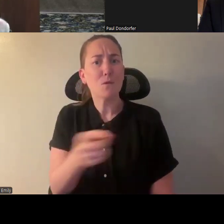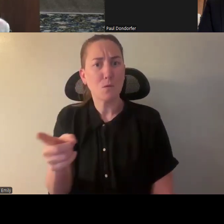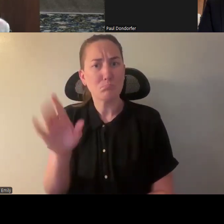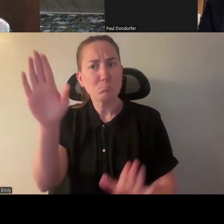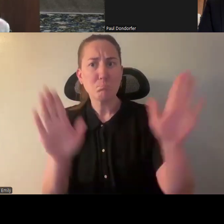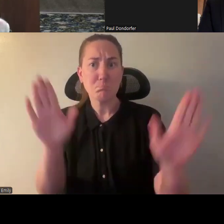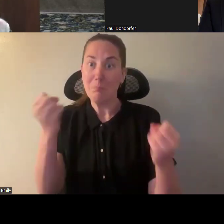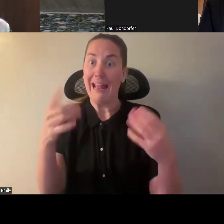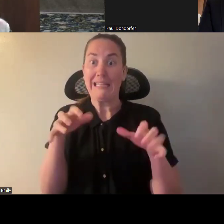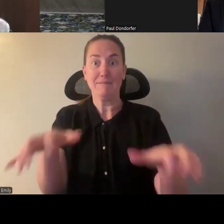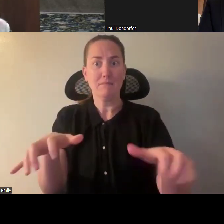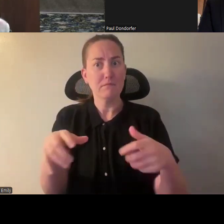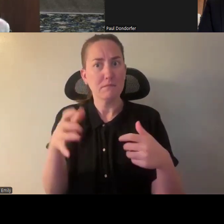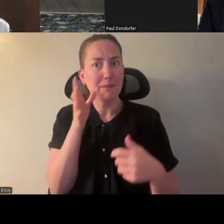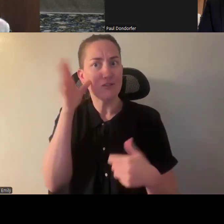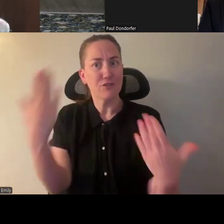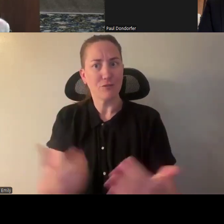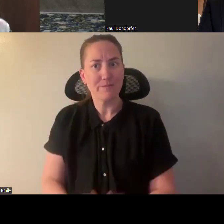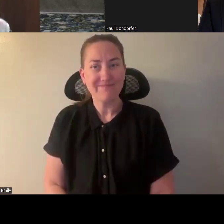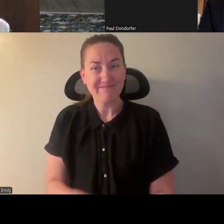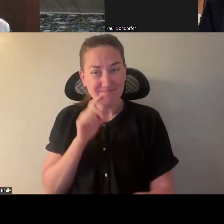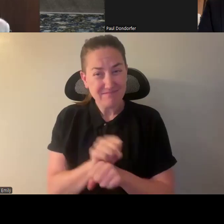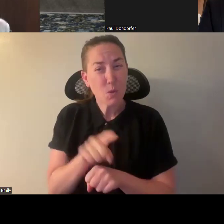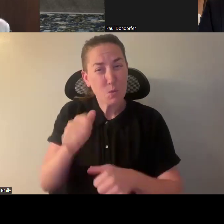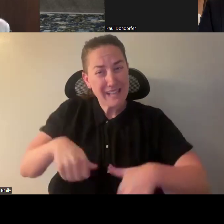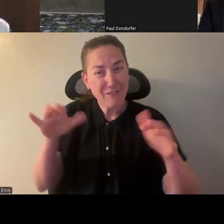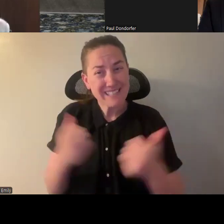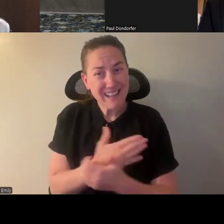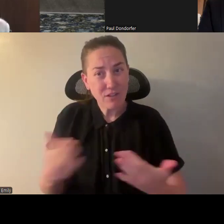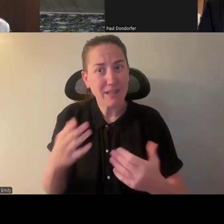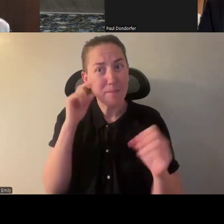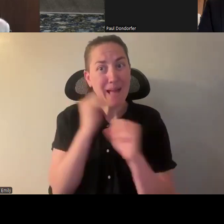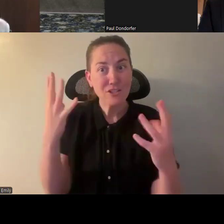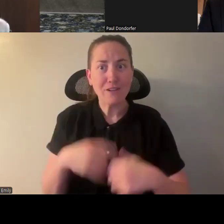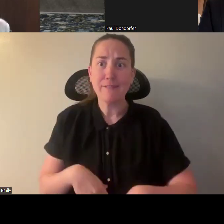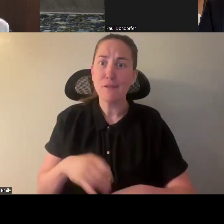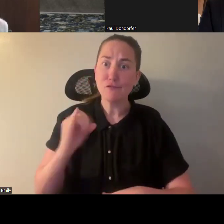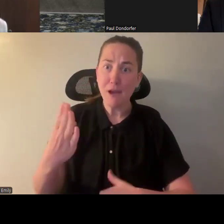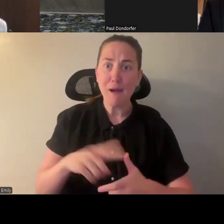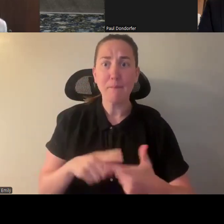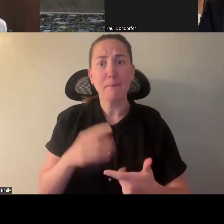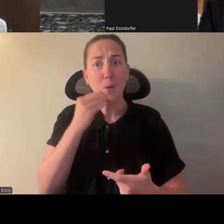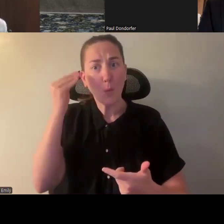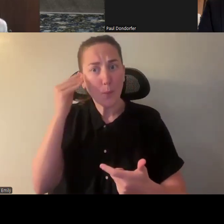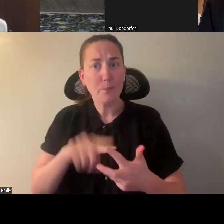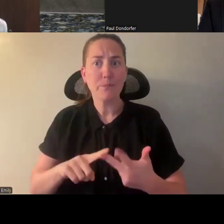a lot of you Imagine sacrificing everything your job your home even your safety just to